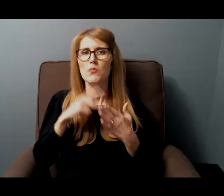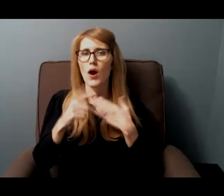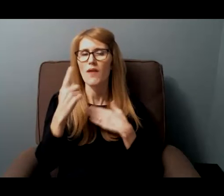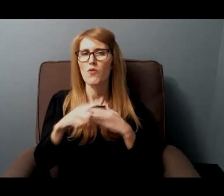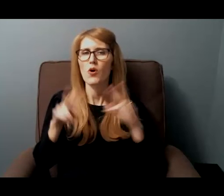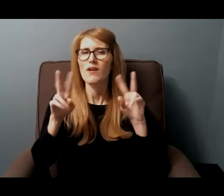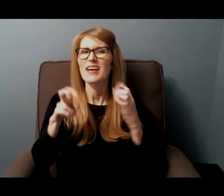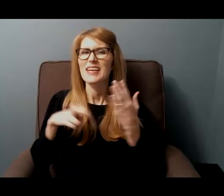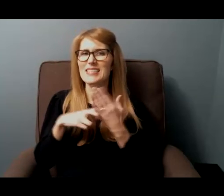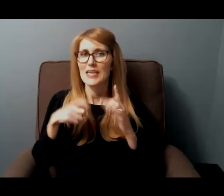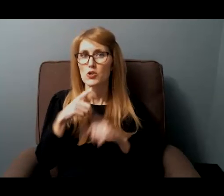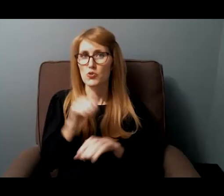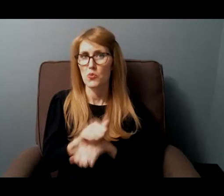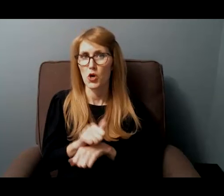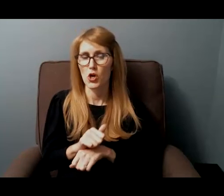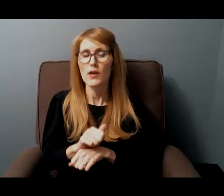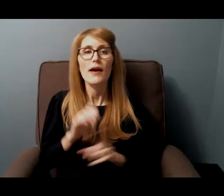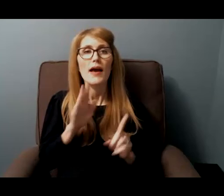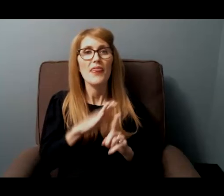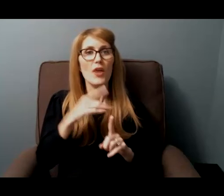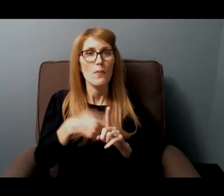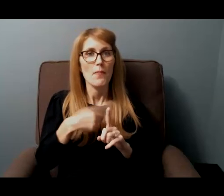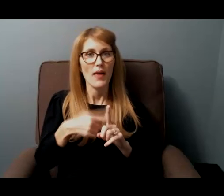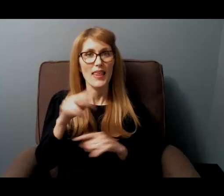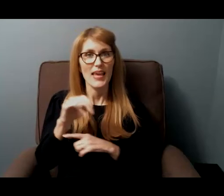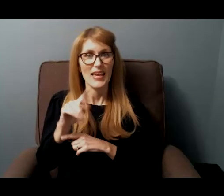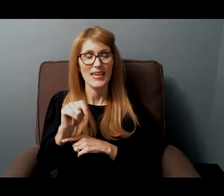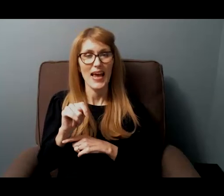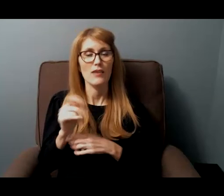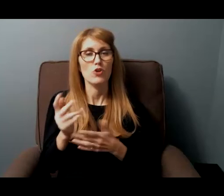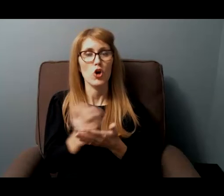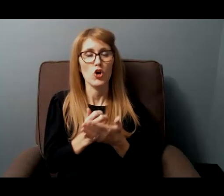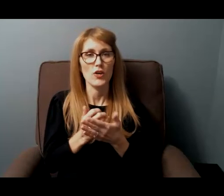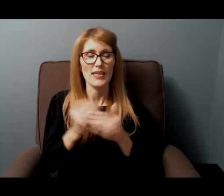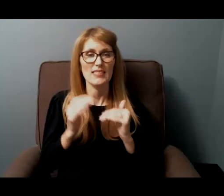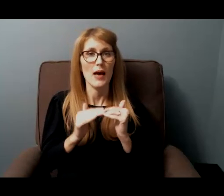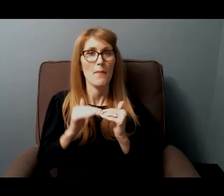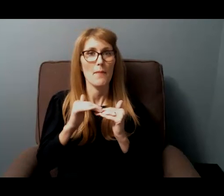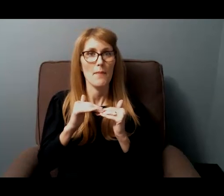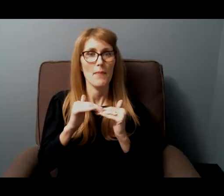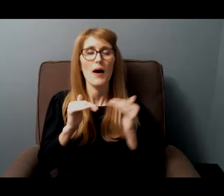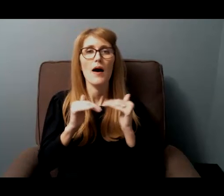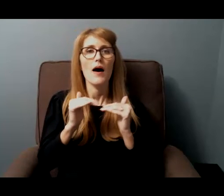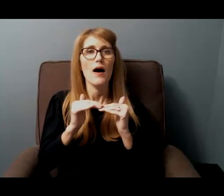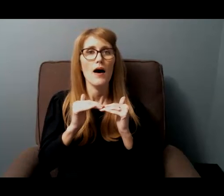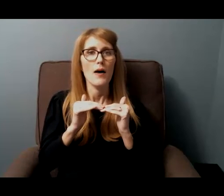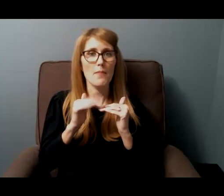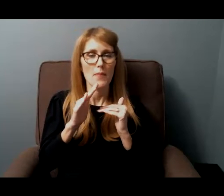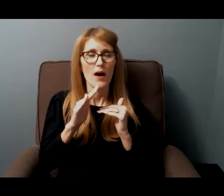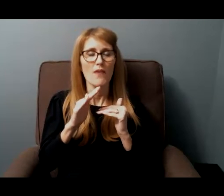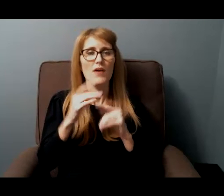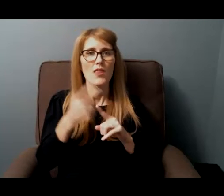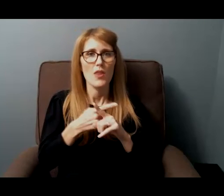Their monthly net earnings is over the monthly threshold under the Trial Work Period or extended